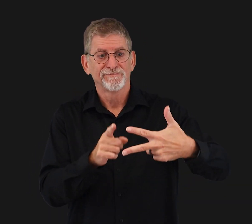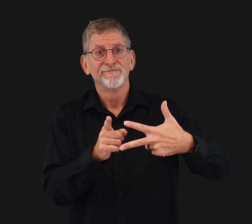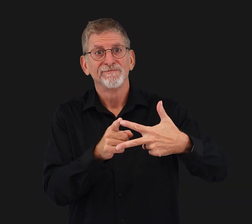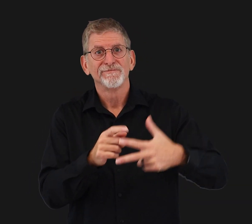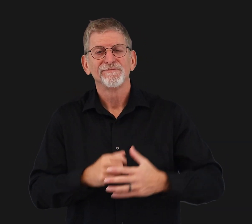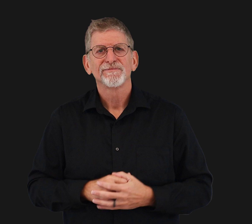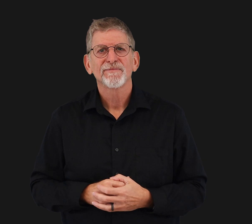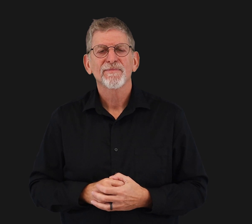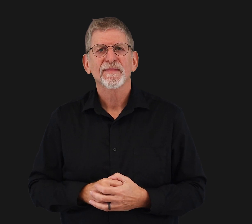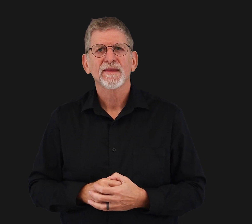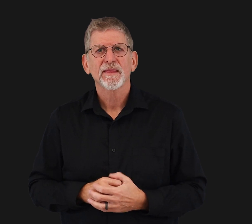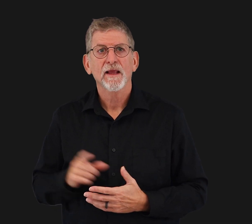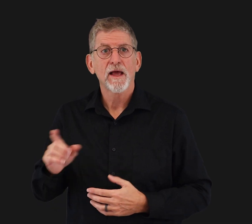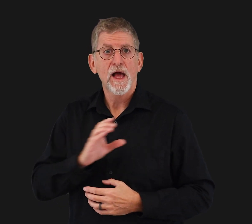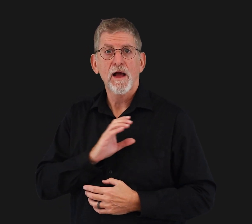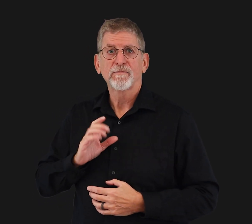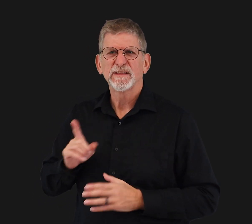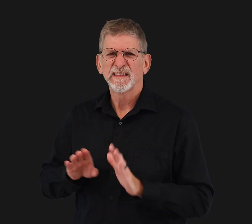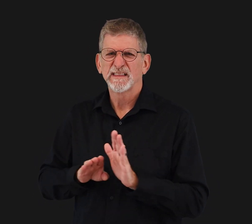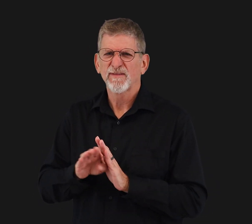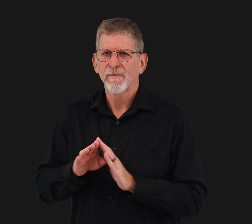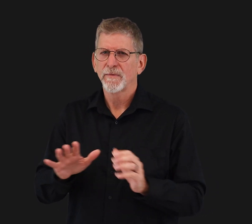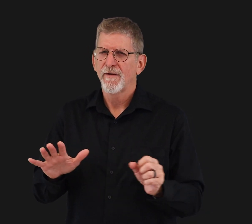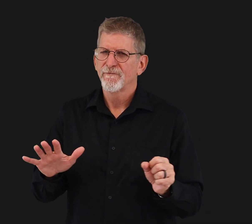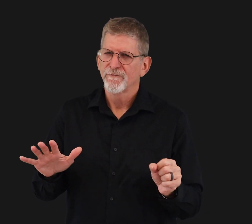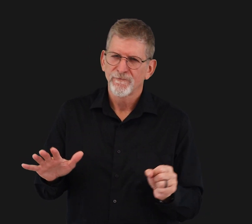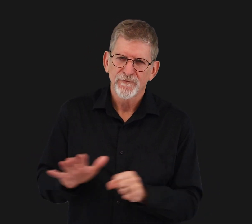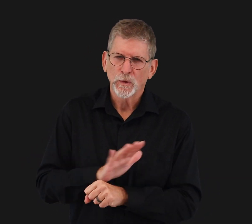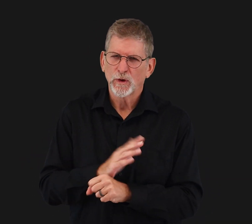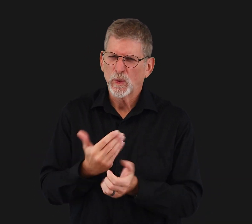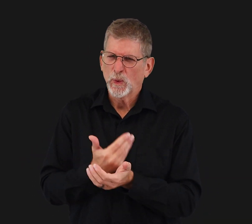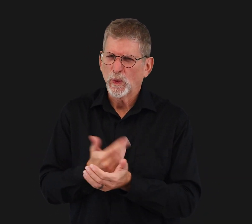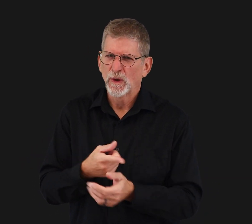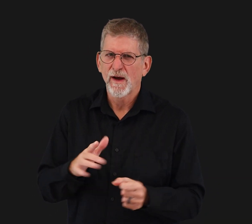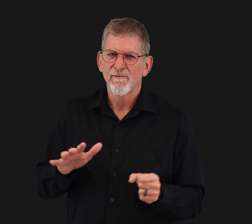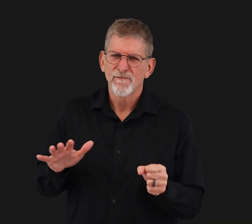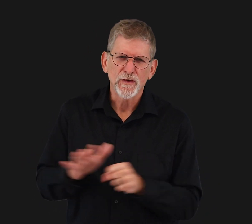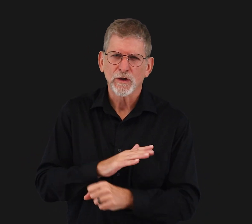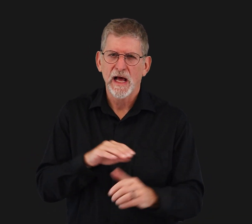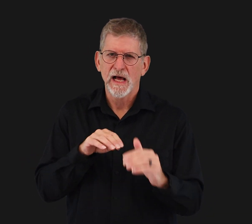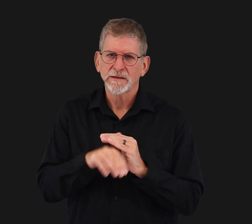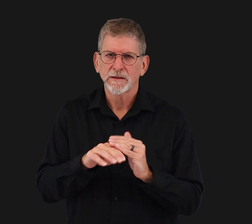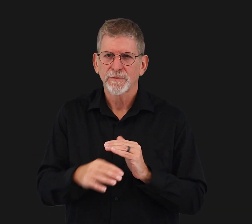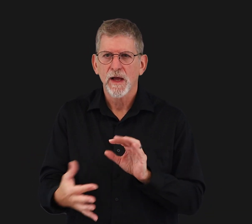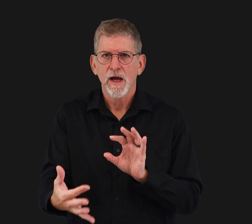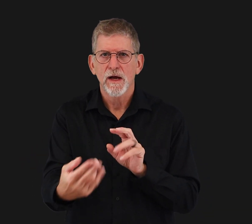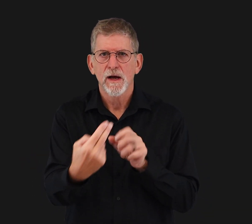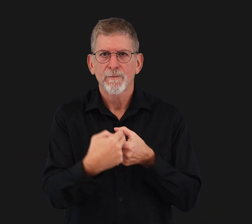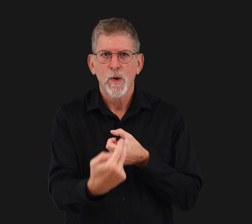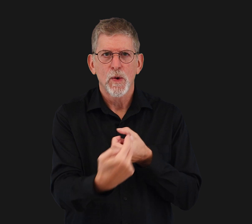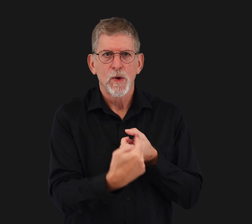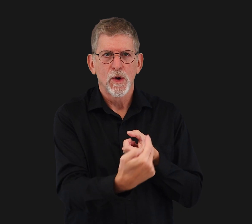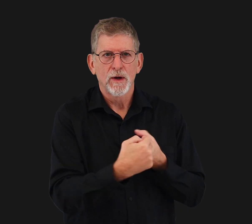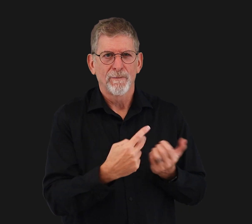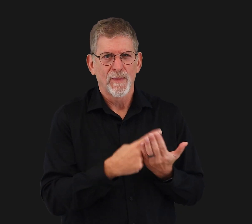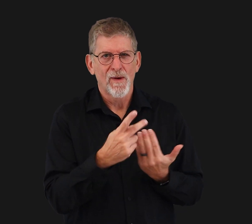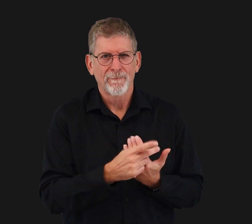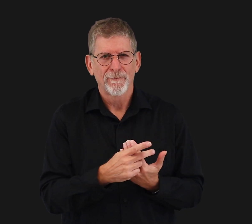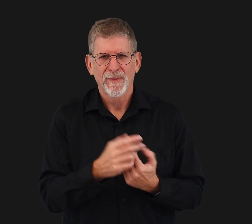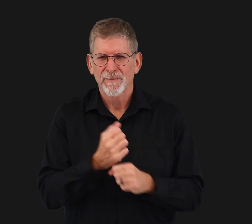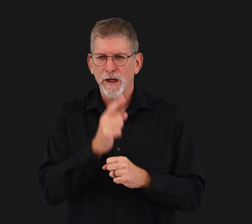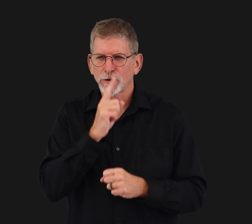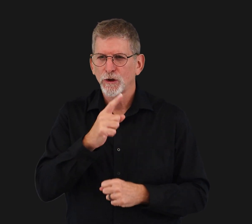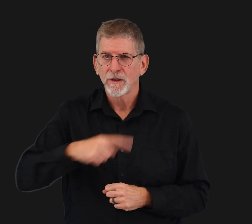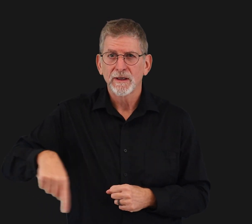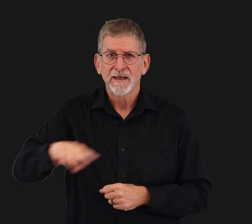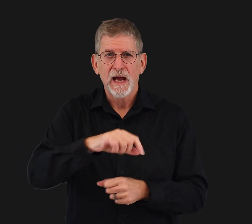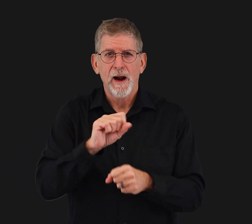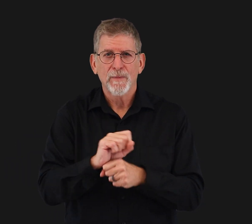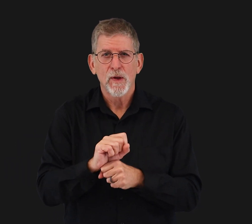• The Commission is developing a new fully accessible onboarding program to ensure employees